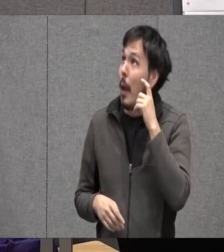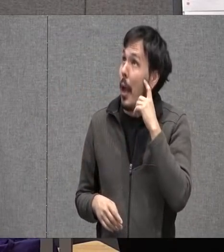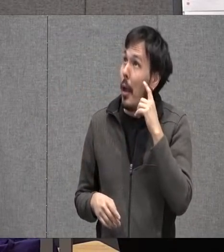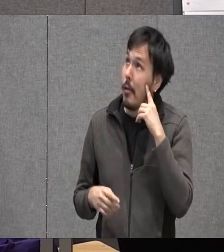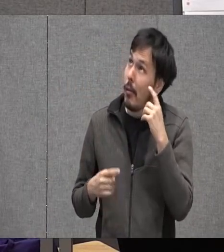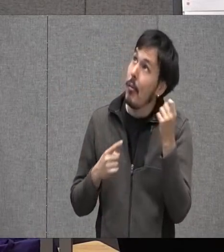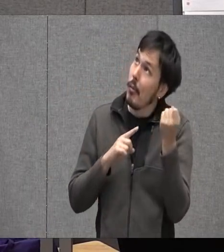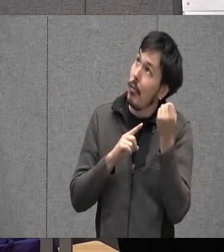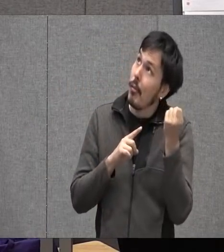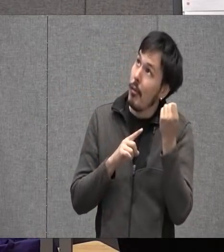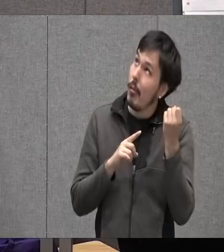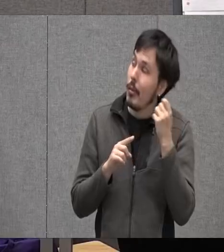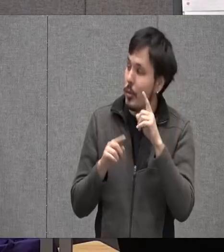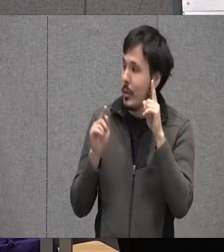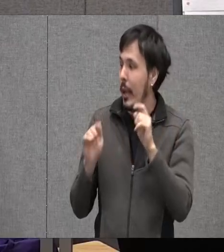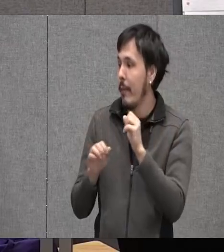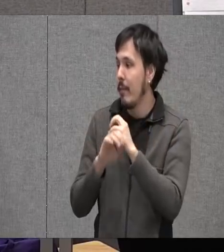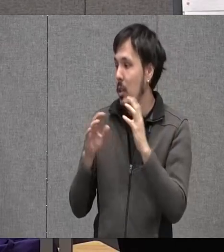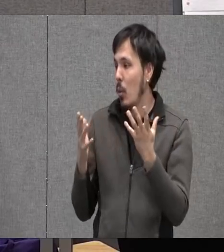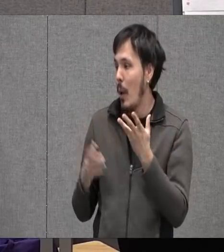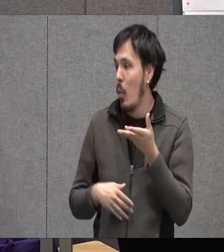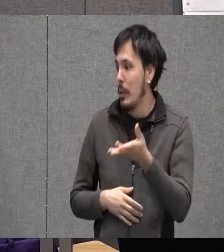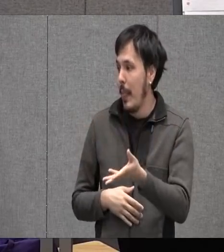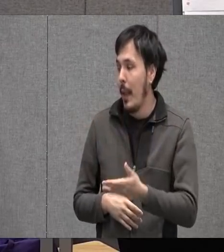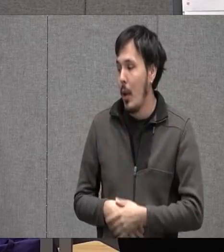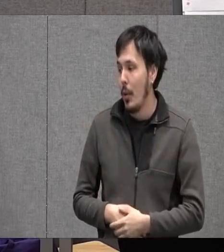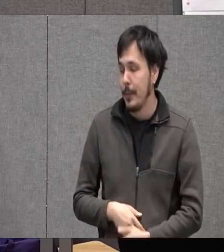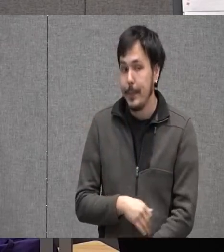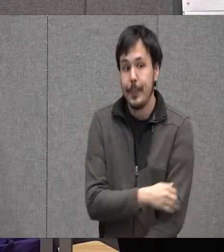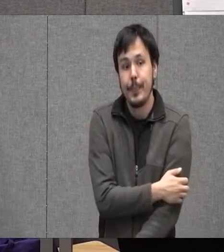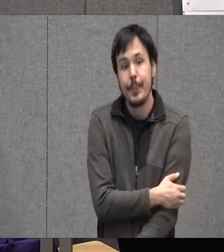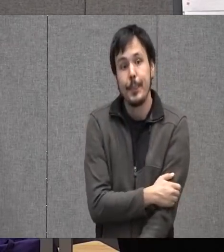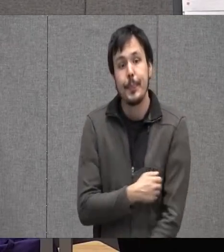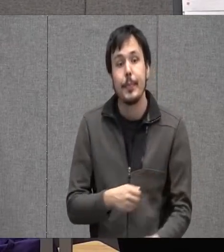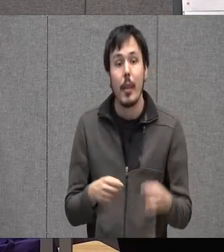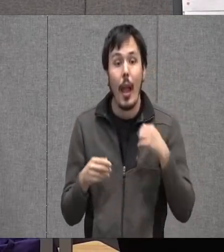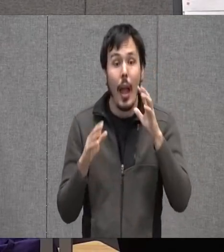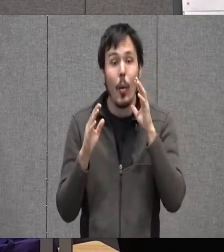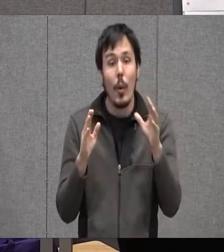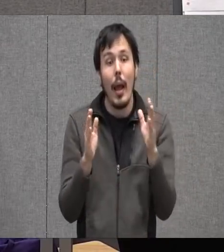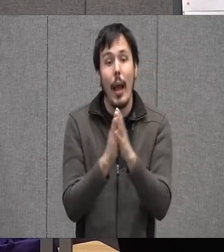you can try to visualize what was there. So I'm going to ask Mrs. Gaudet to pick one